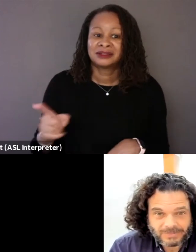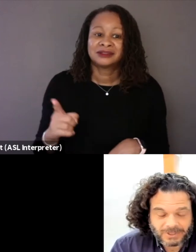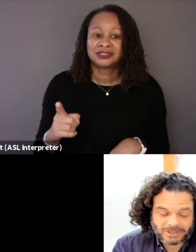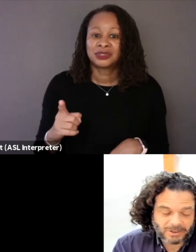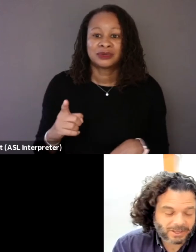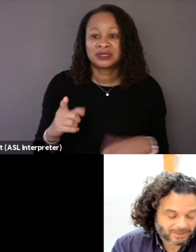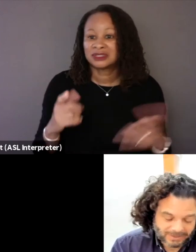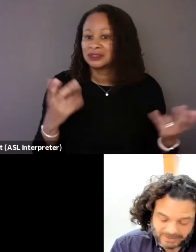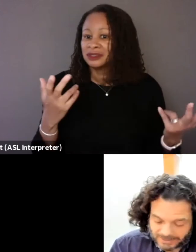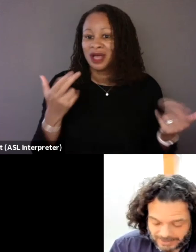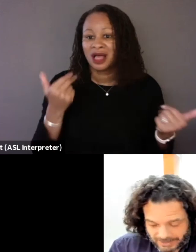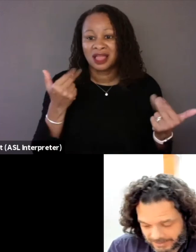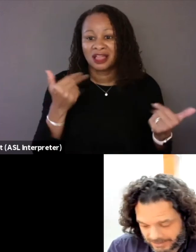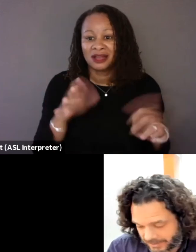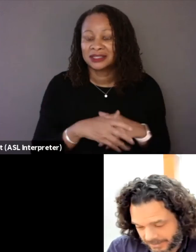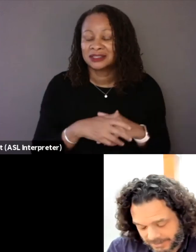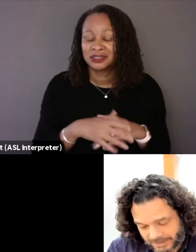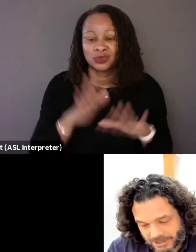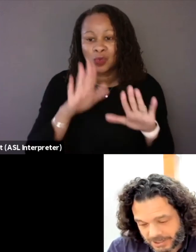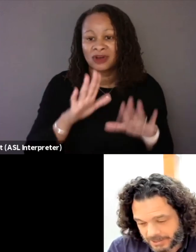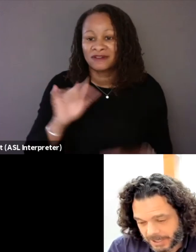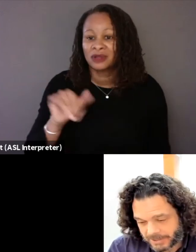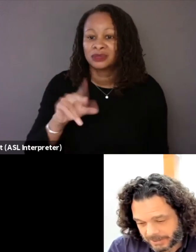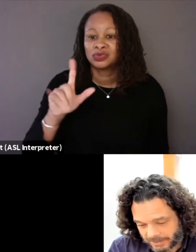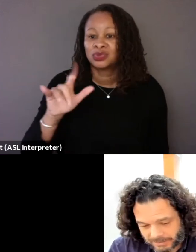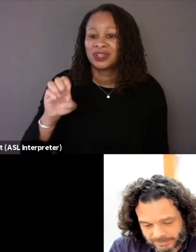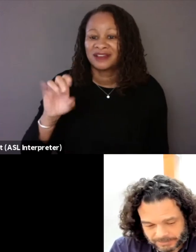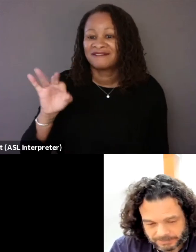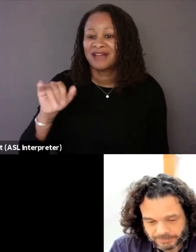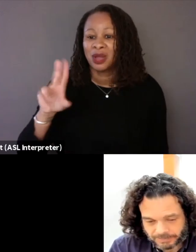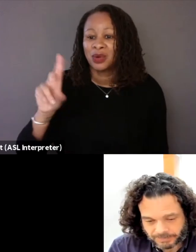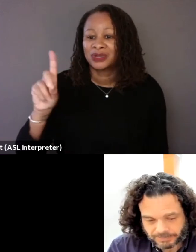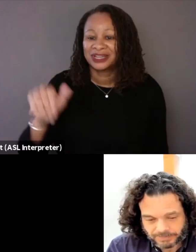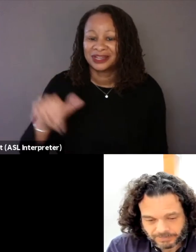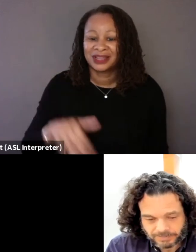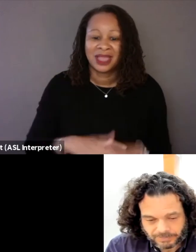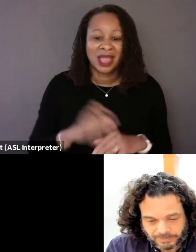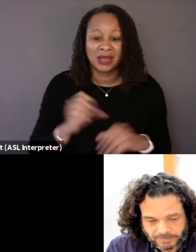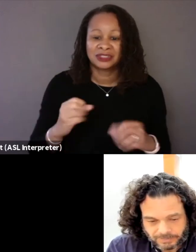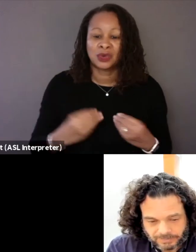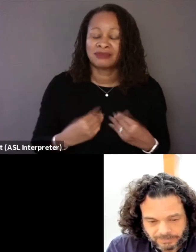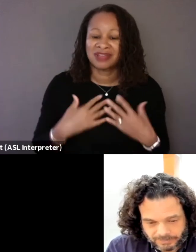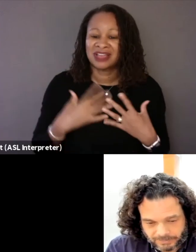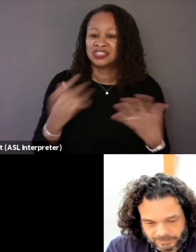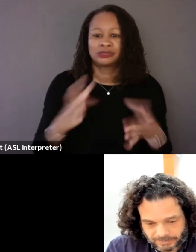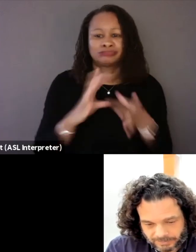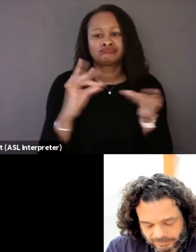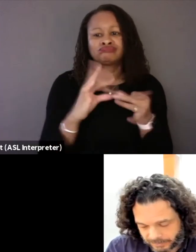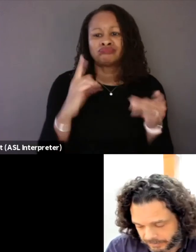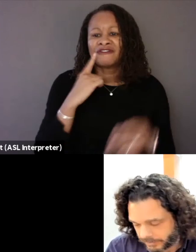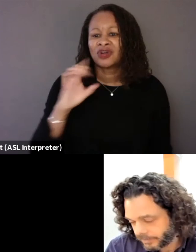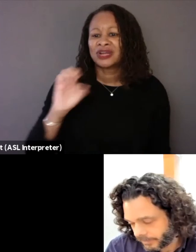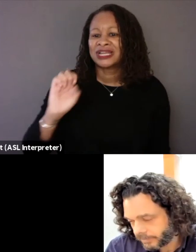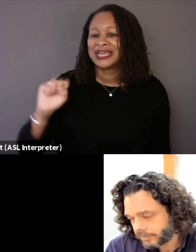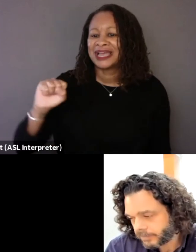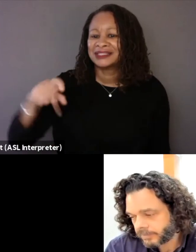She was an awesome guest. She's amazing. I was so impressed with, I mean, she's, she's a commentator for ESPN, a lot of people know her.